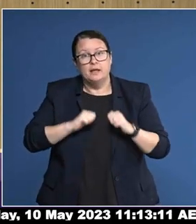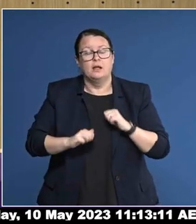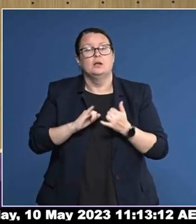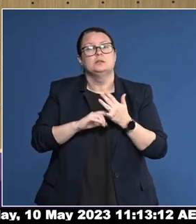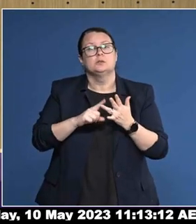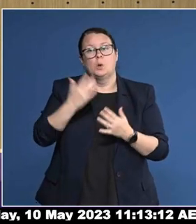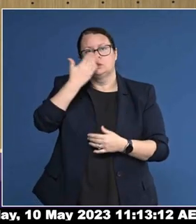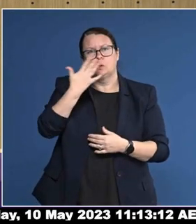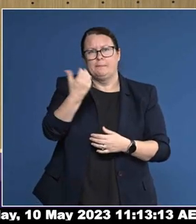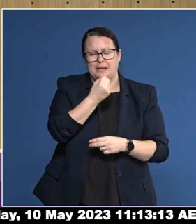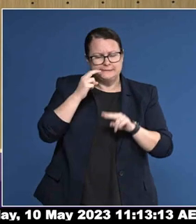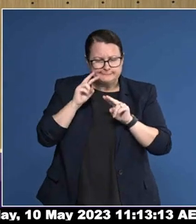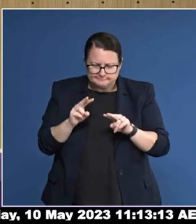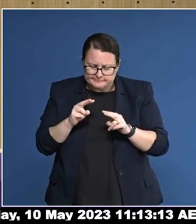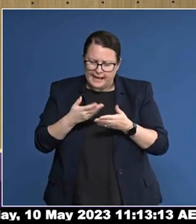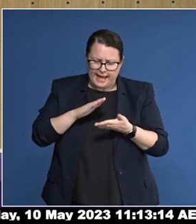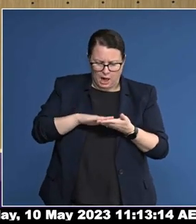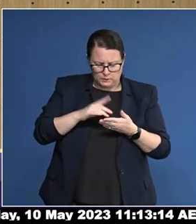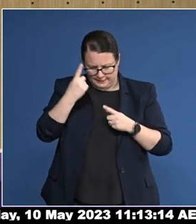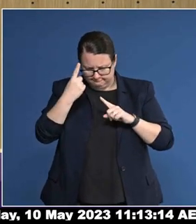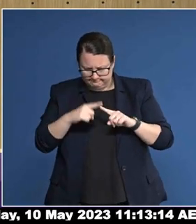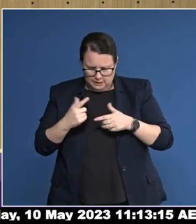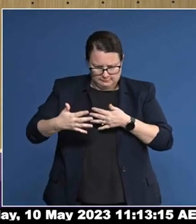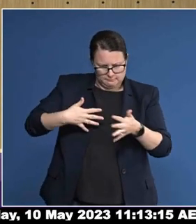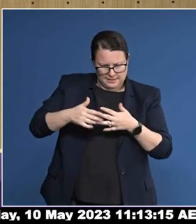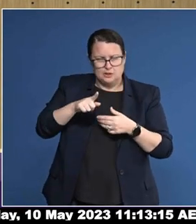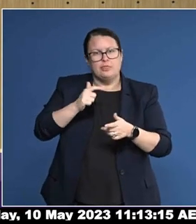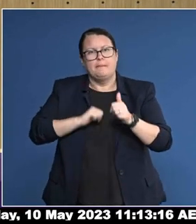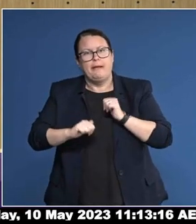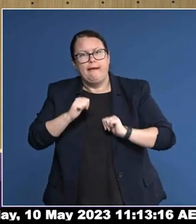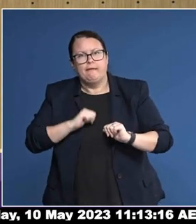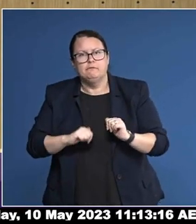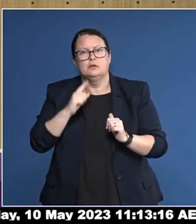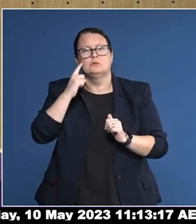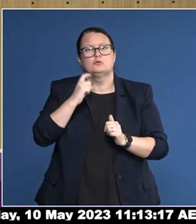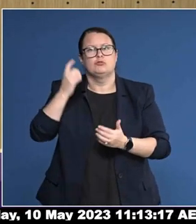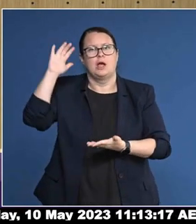behaviours and to implement a management plan to reduce the likelihood of them